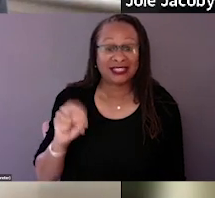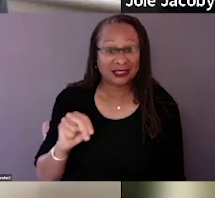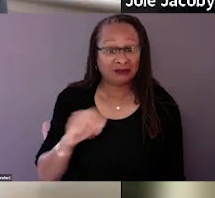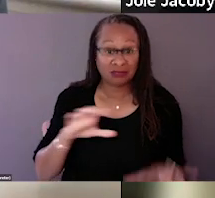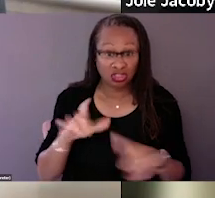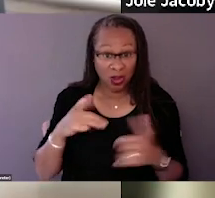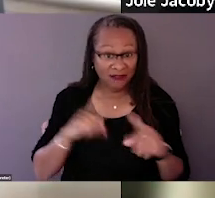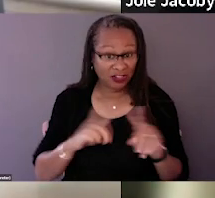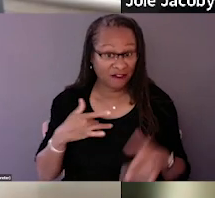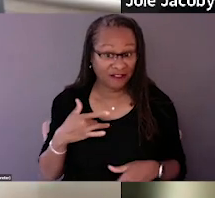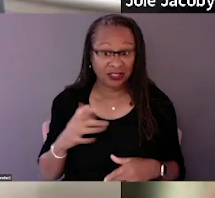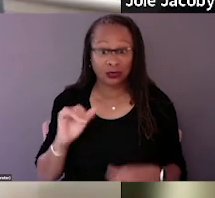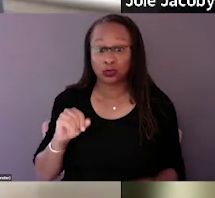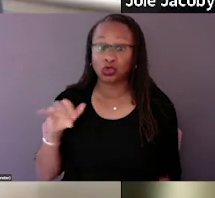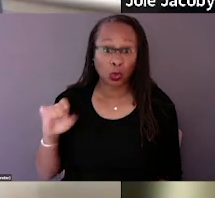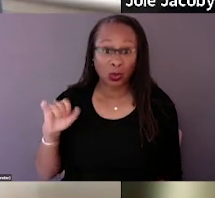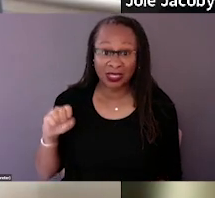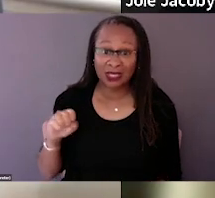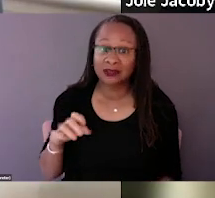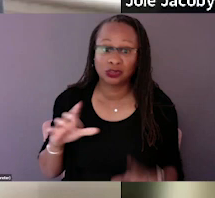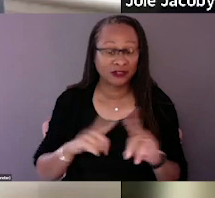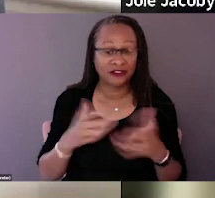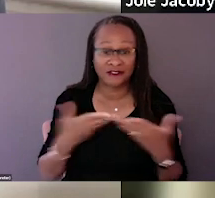now that we're here than when you started?